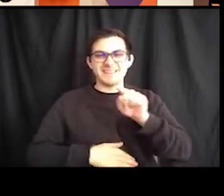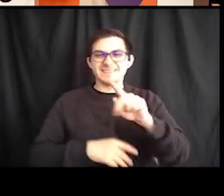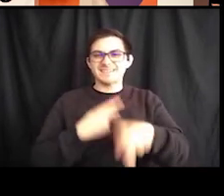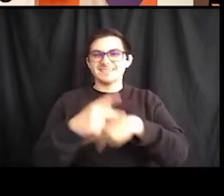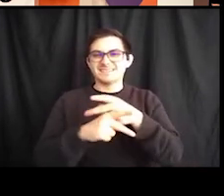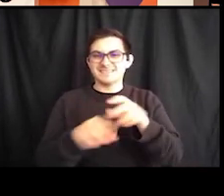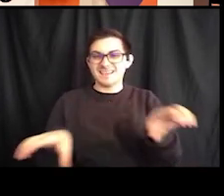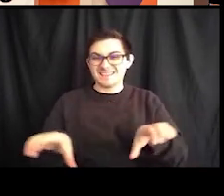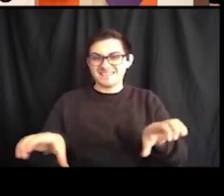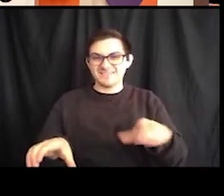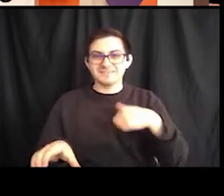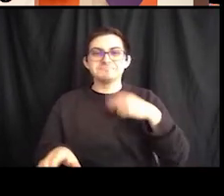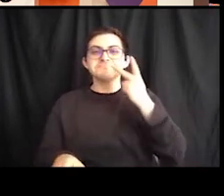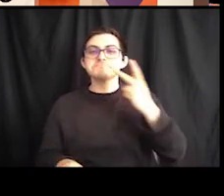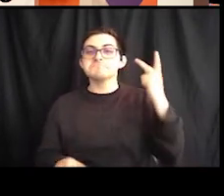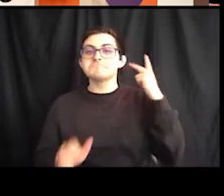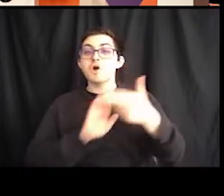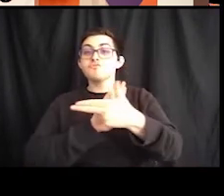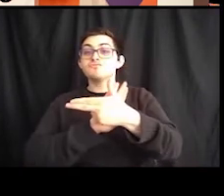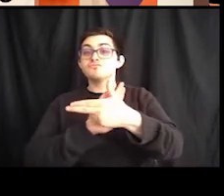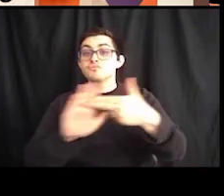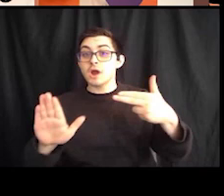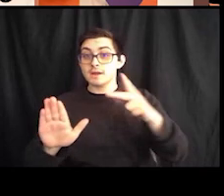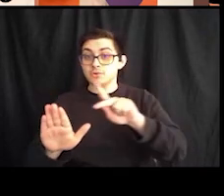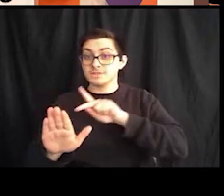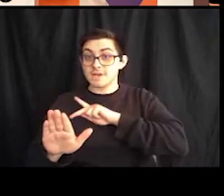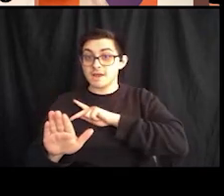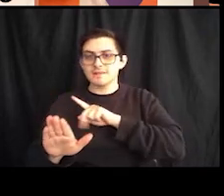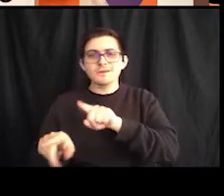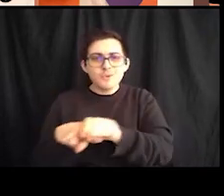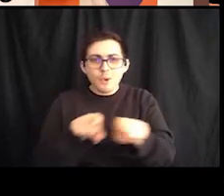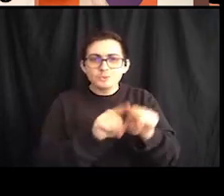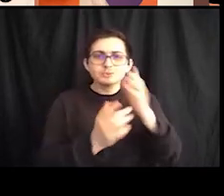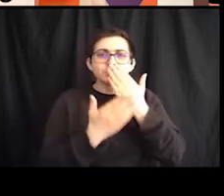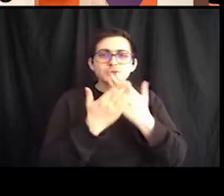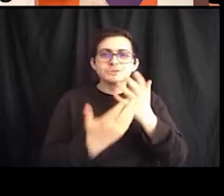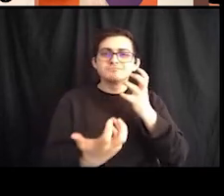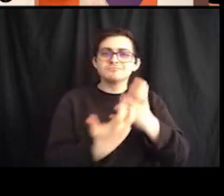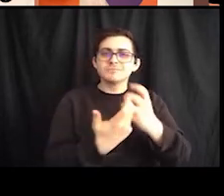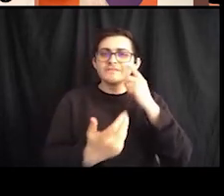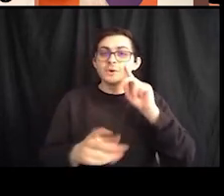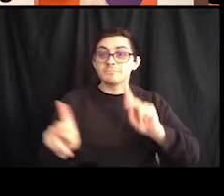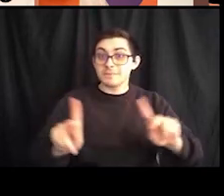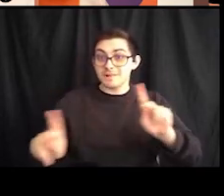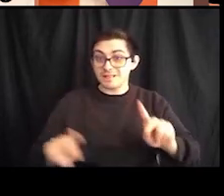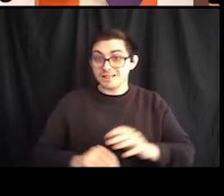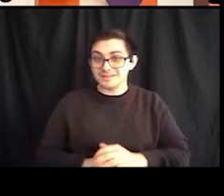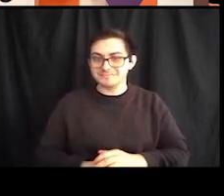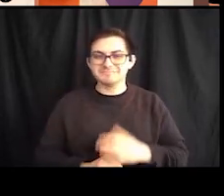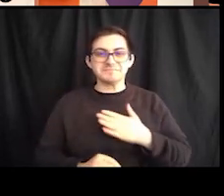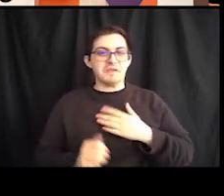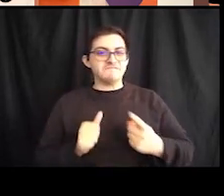but I think this really works great for people as well. And a fun fact is when I was first interviewing at Figma, Nora, our head of design